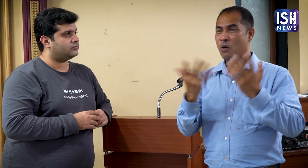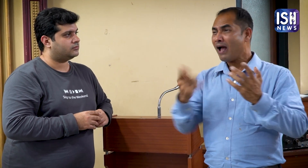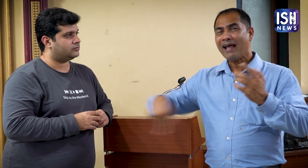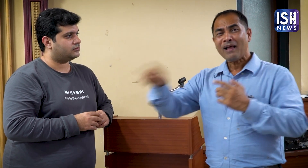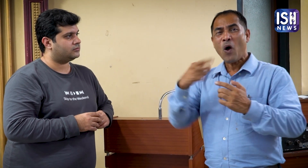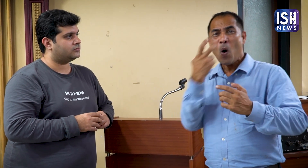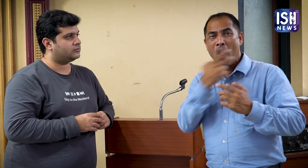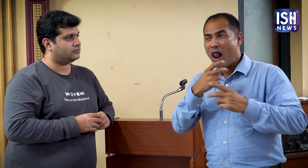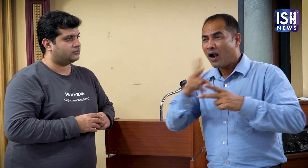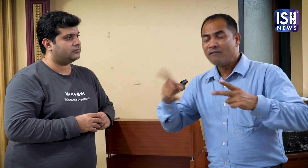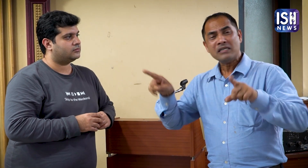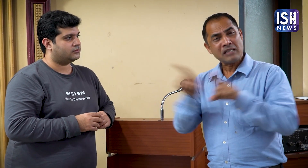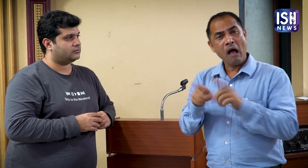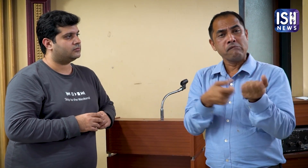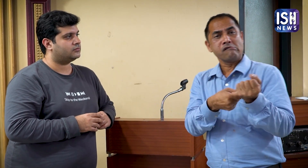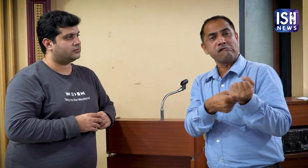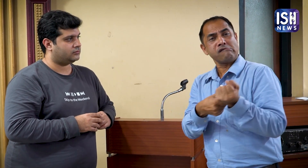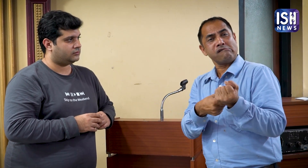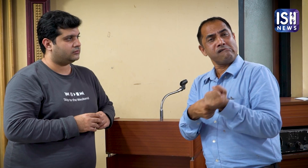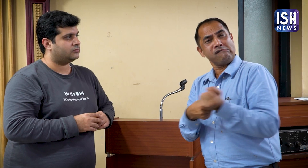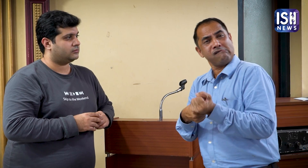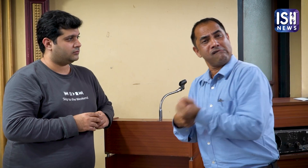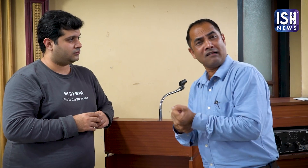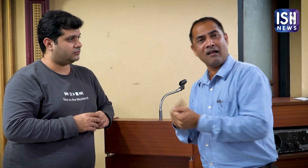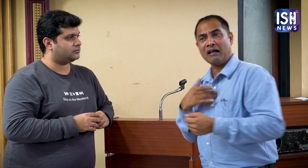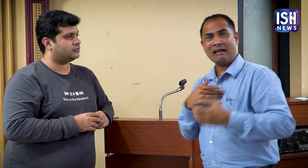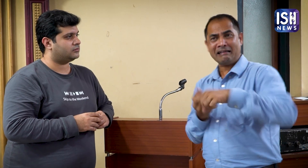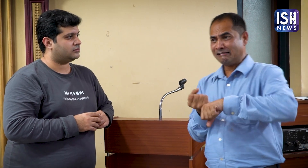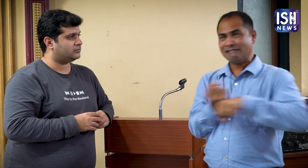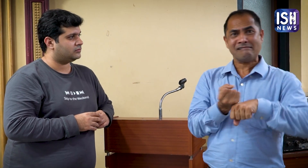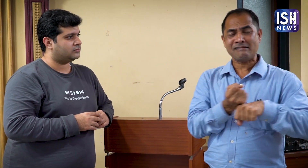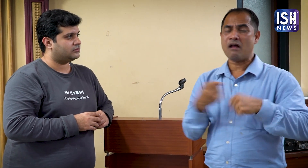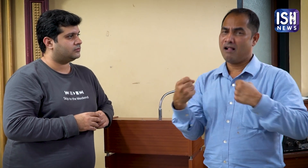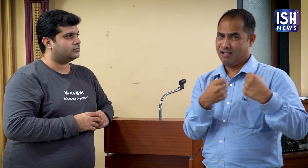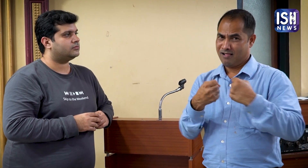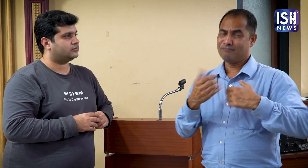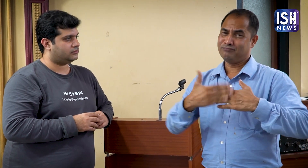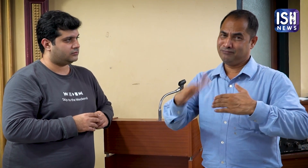This because of the tug of war between oralism & Sign Language practitioners.